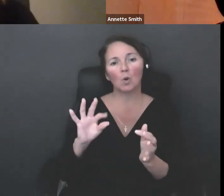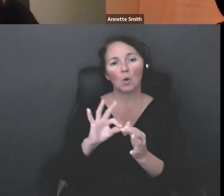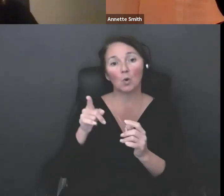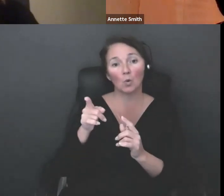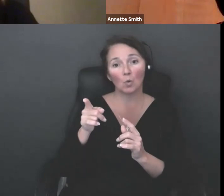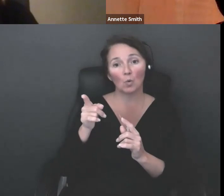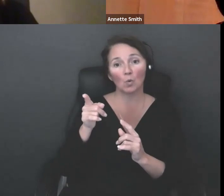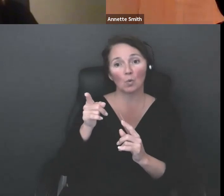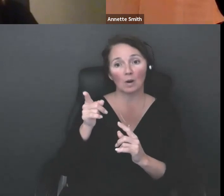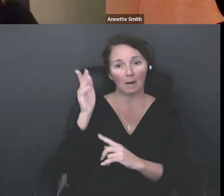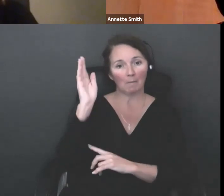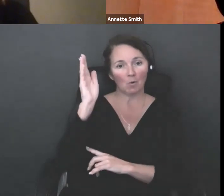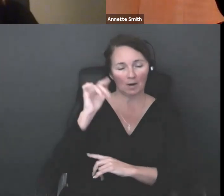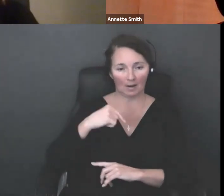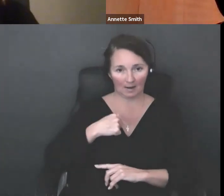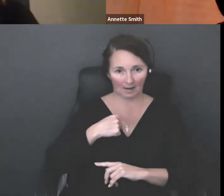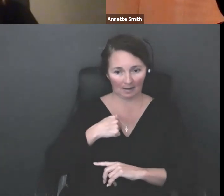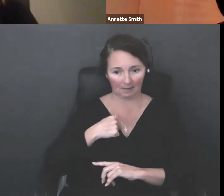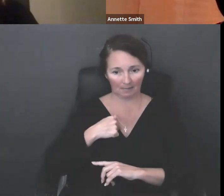Okay.